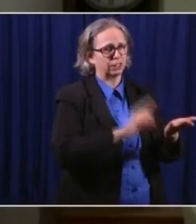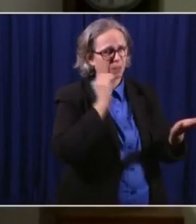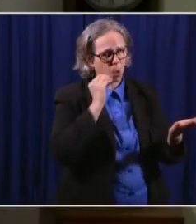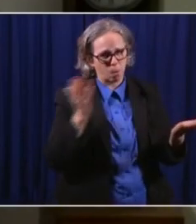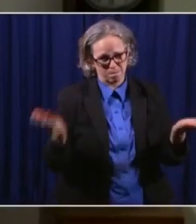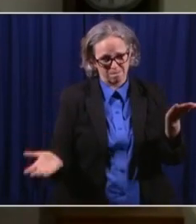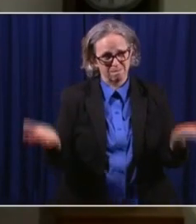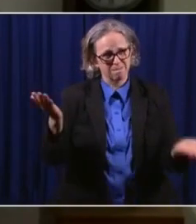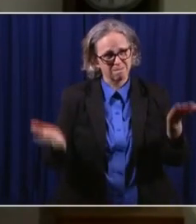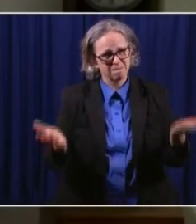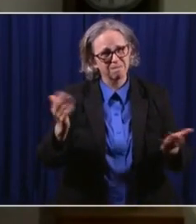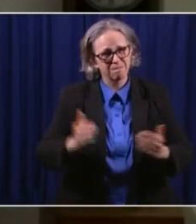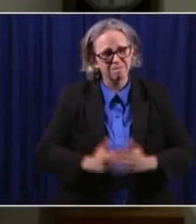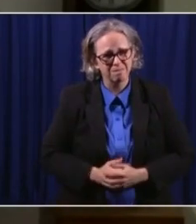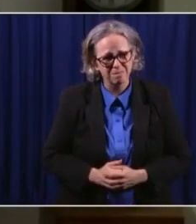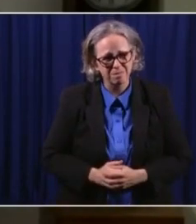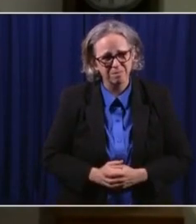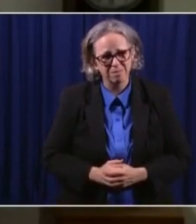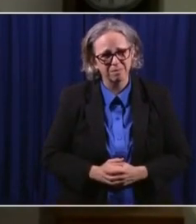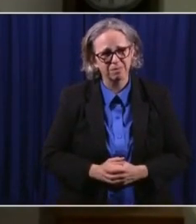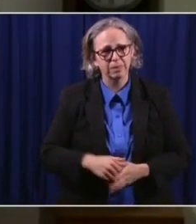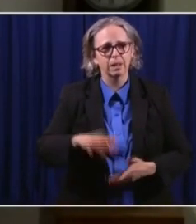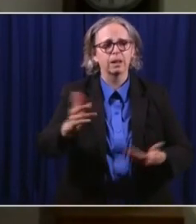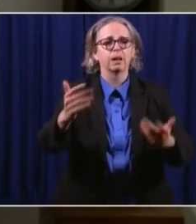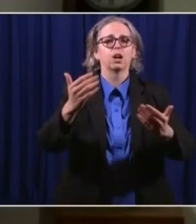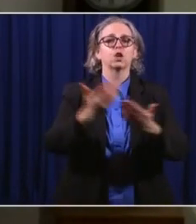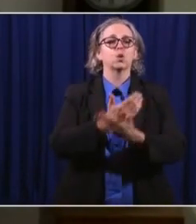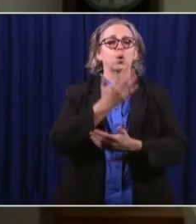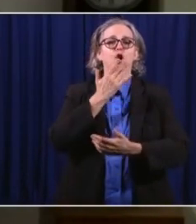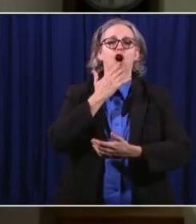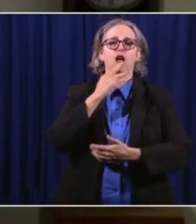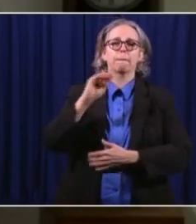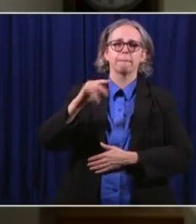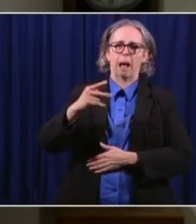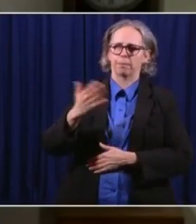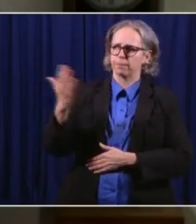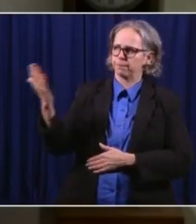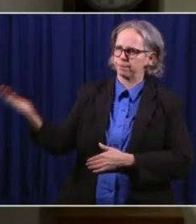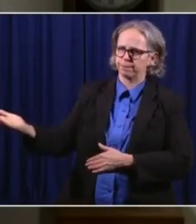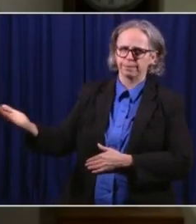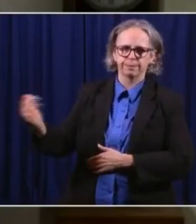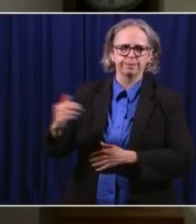THESE ARE CERTAINLY BEST WAYS WE CAN PROTECT OUR COMMUNITIES